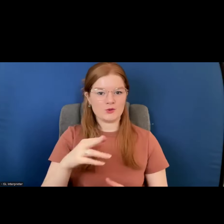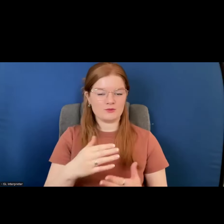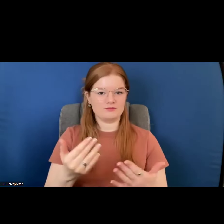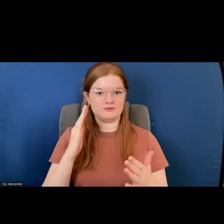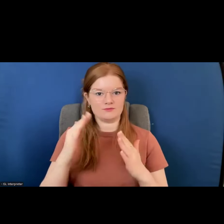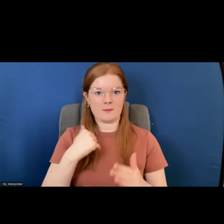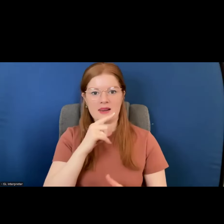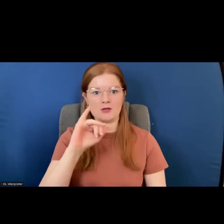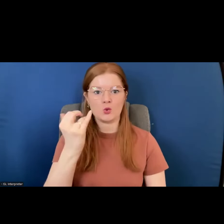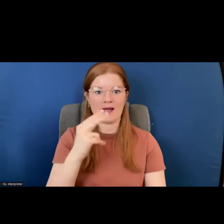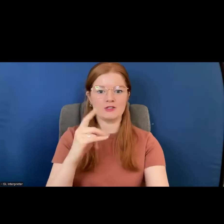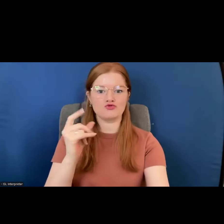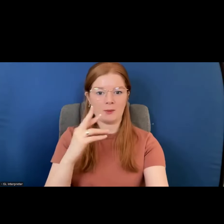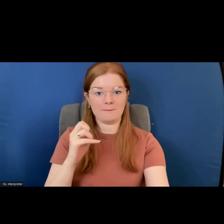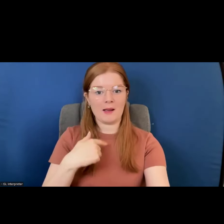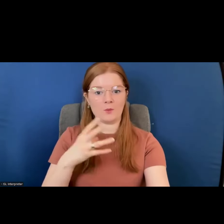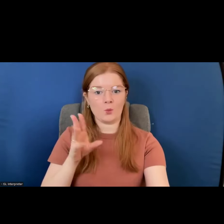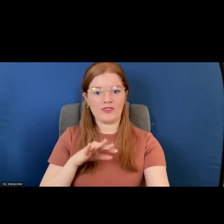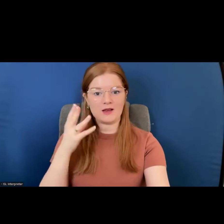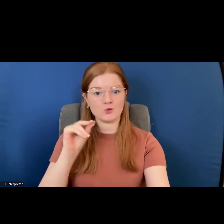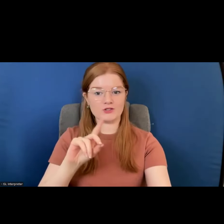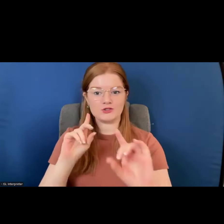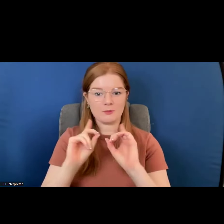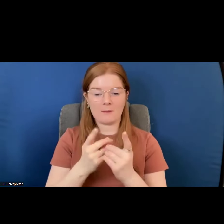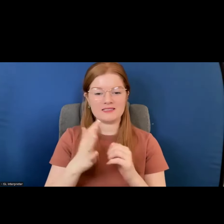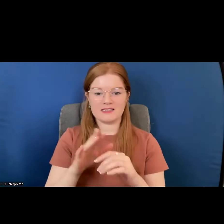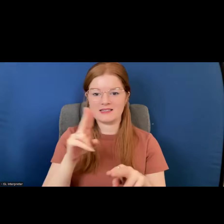I am with the Education Department of the National Gallery of Ireland. Today. I am